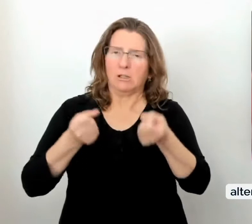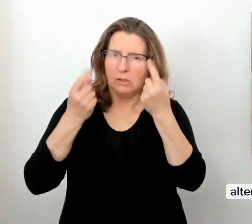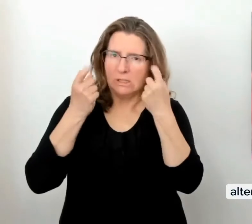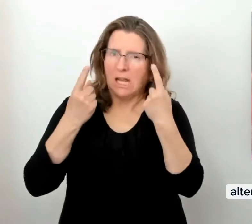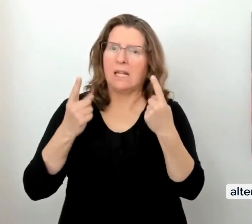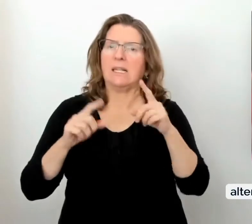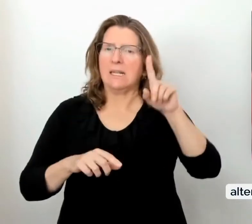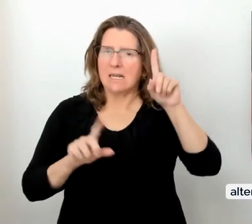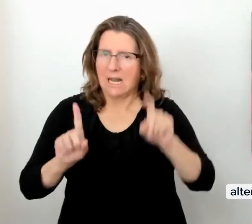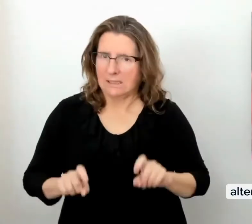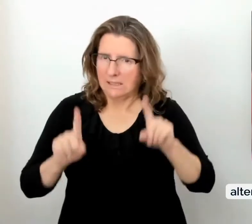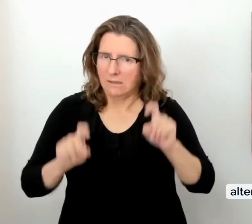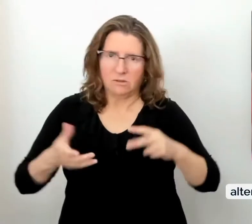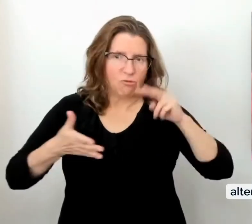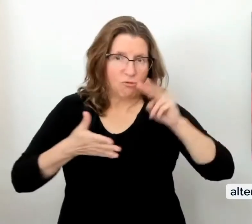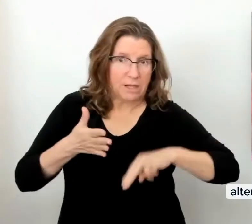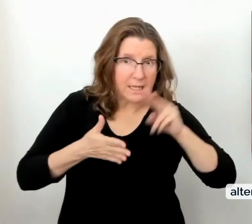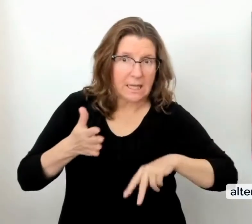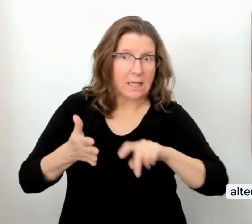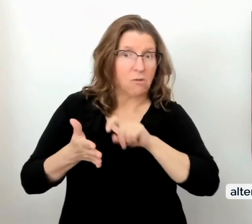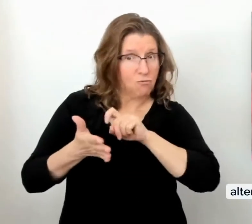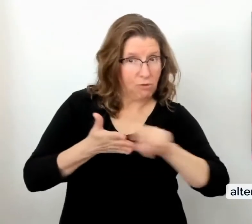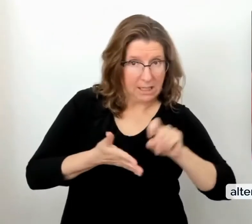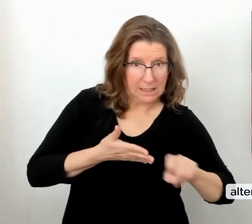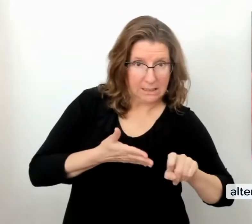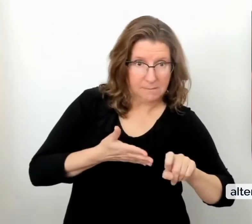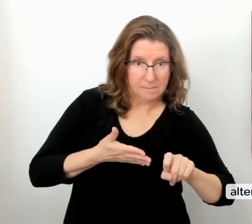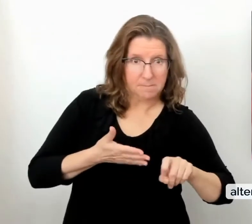Maybe there were underlying learning challenges in interpreting written text.